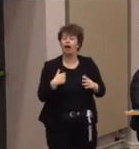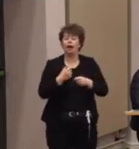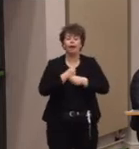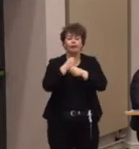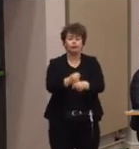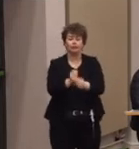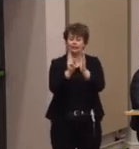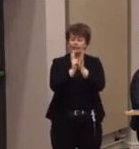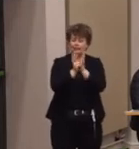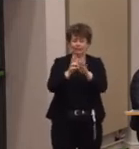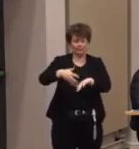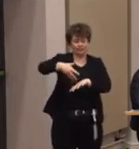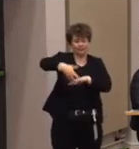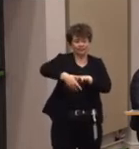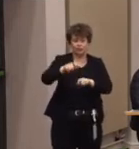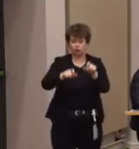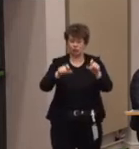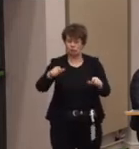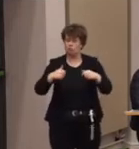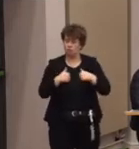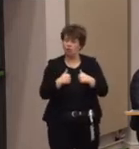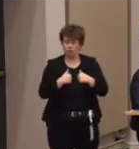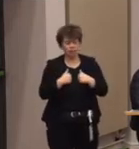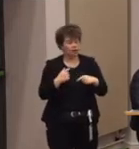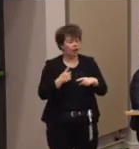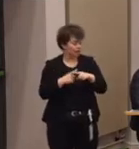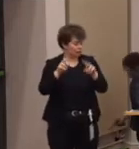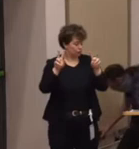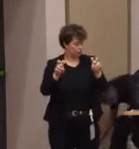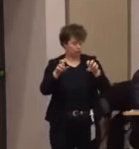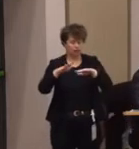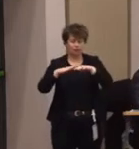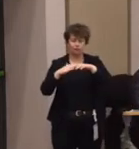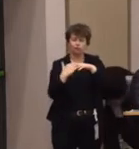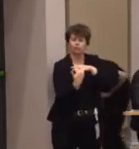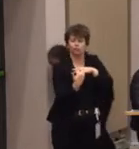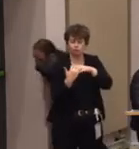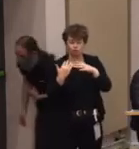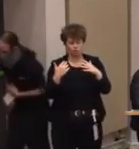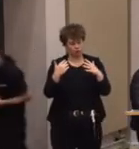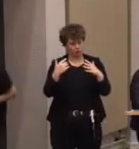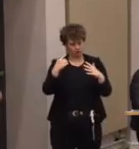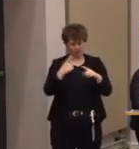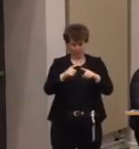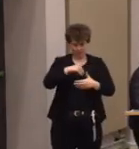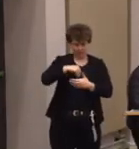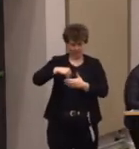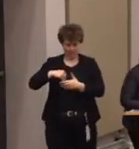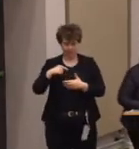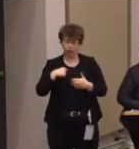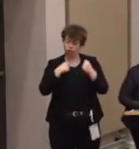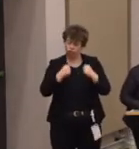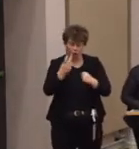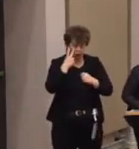when it comes to the work of intersectionality, the terminology has been a buzzword. Both